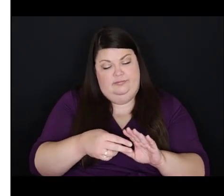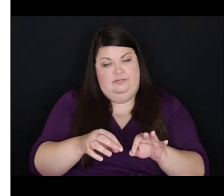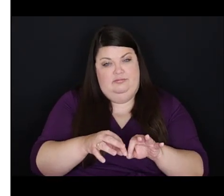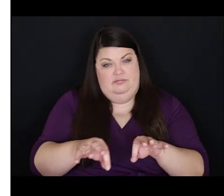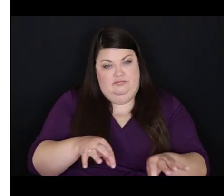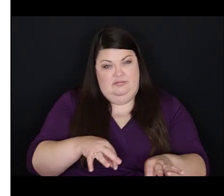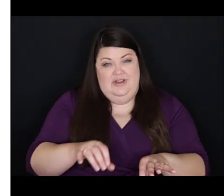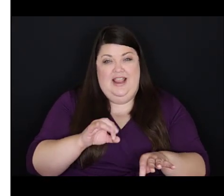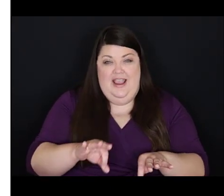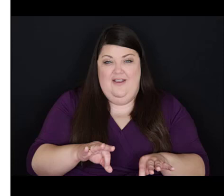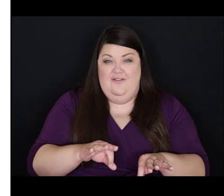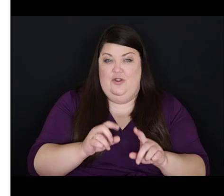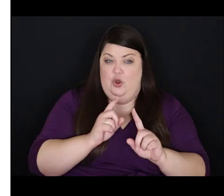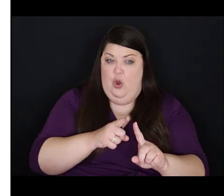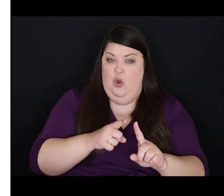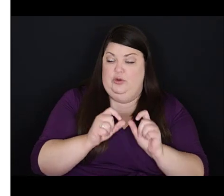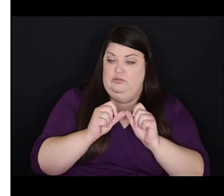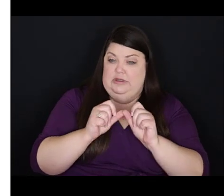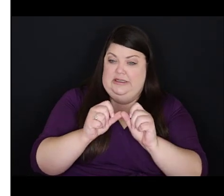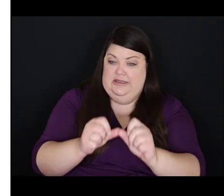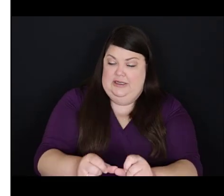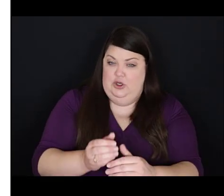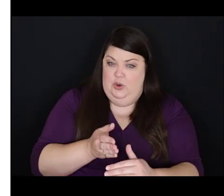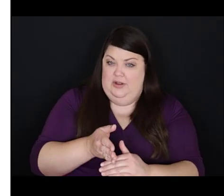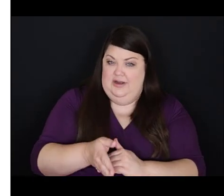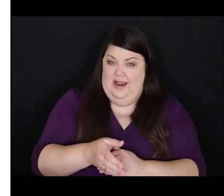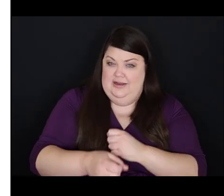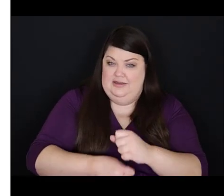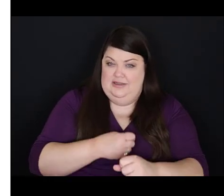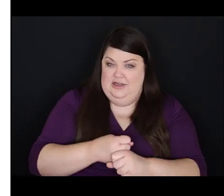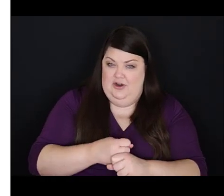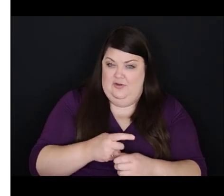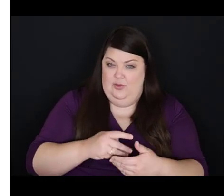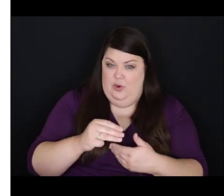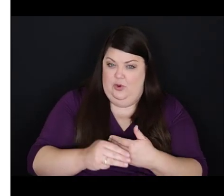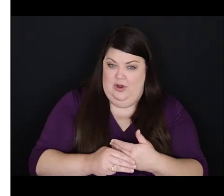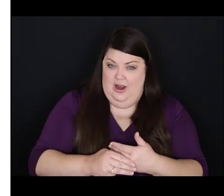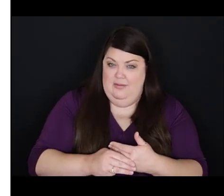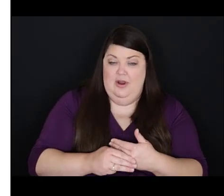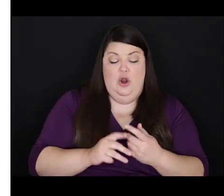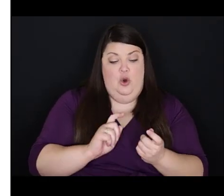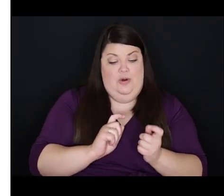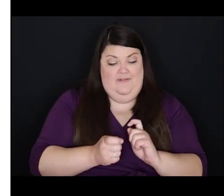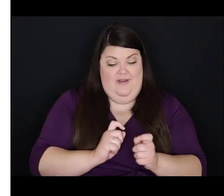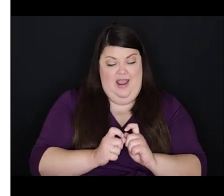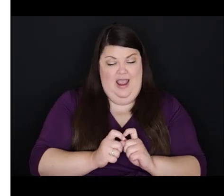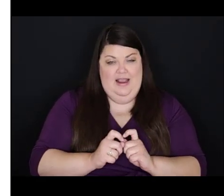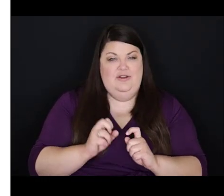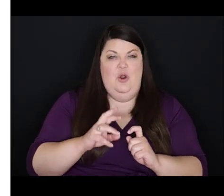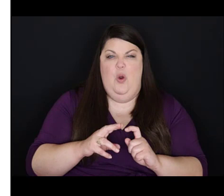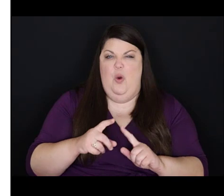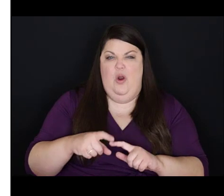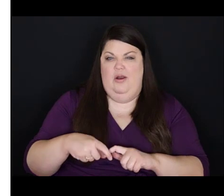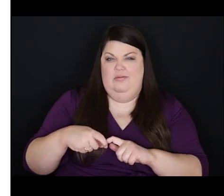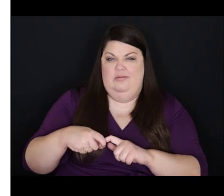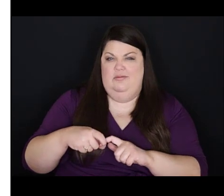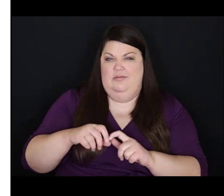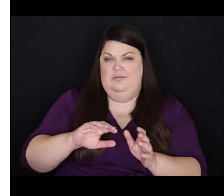are being revised, or are being retired based on information gathered through the CSNA.